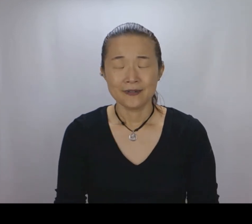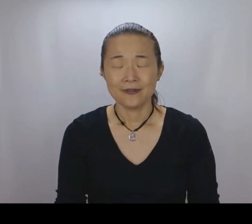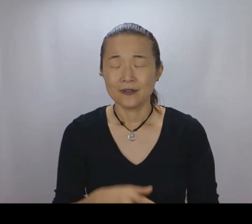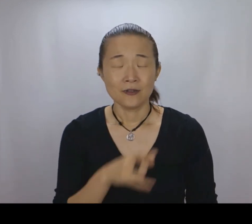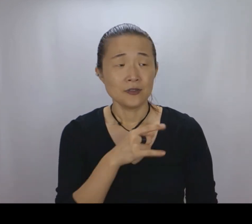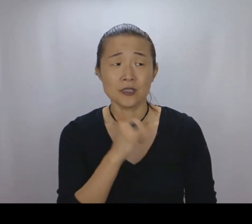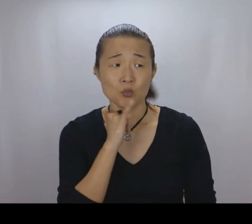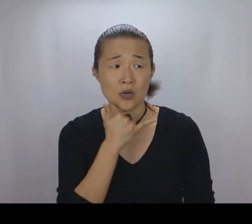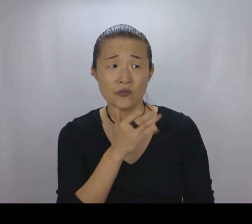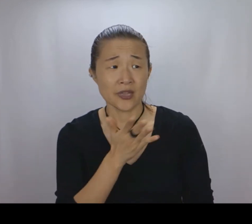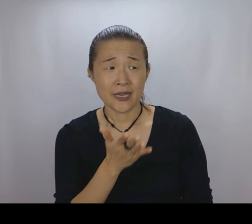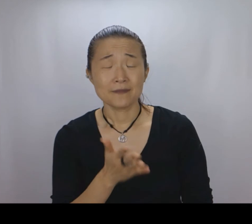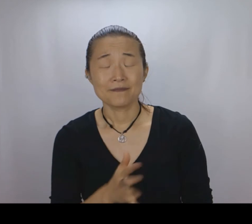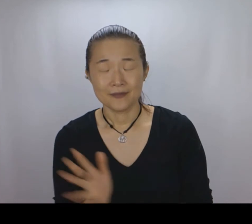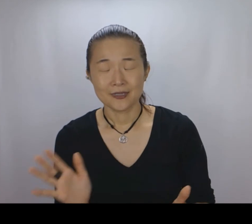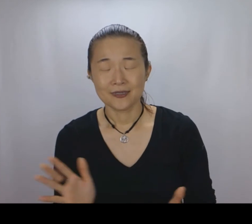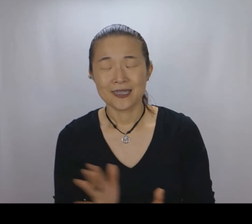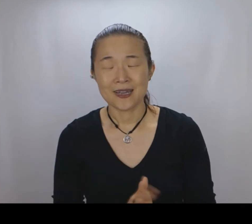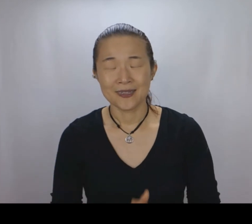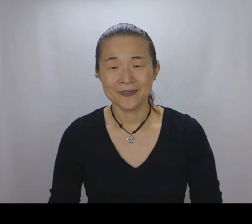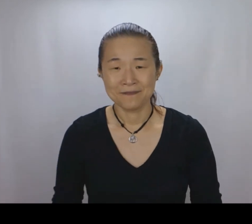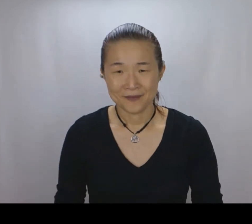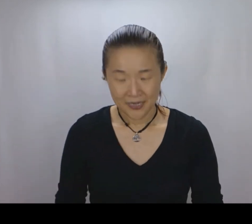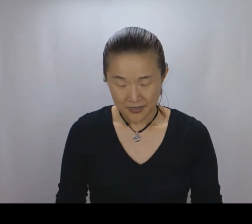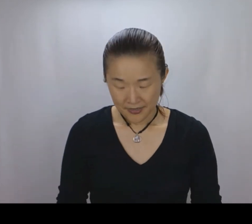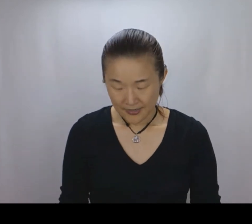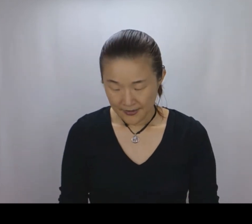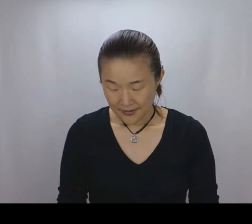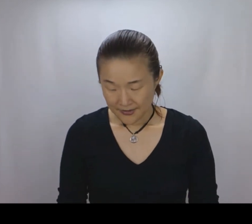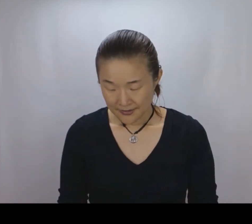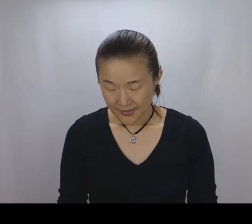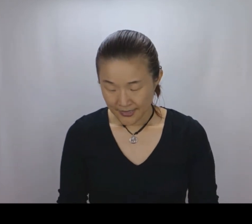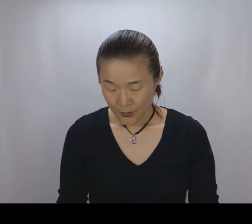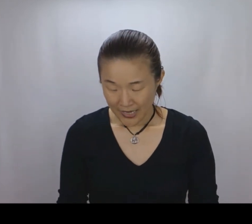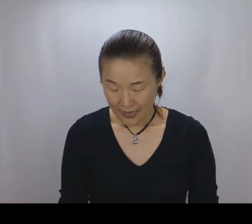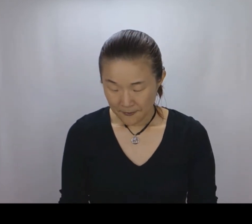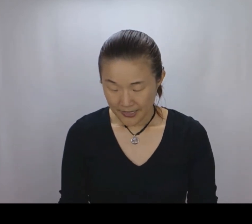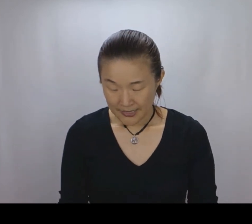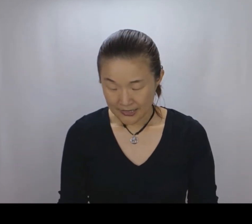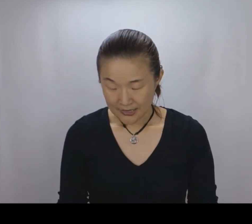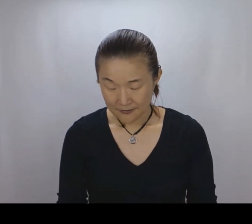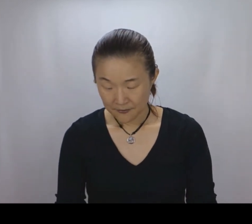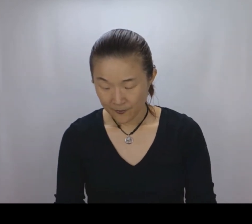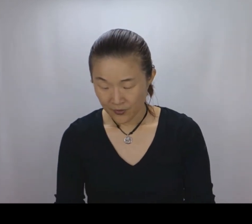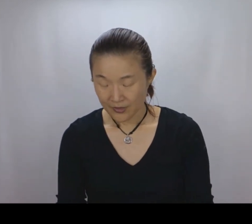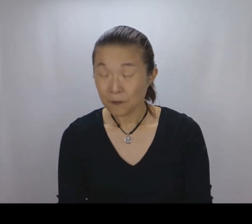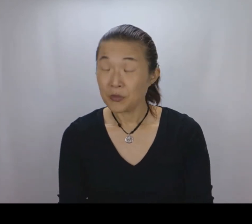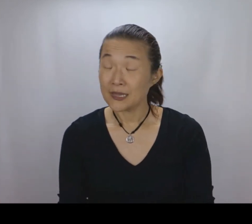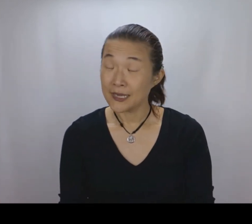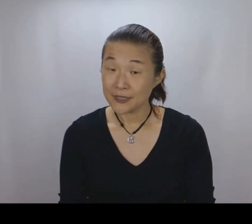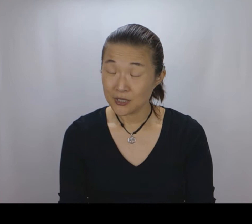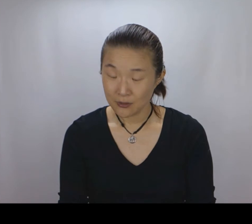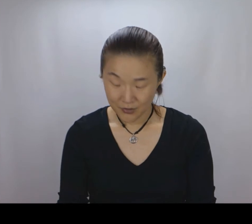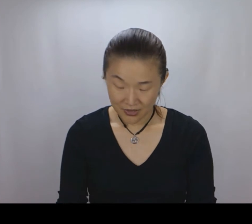"Oh, you're just wrong for that!" Exactly. So next we have are polite terms.